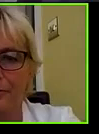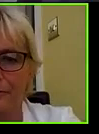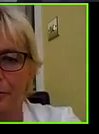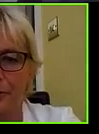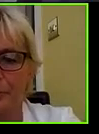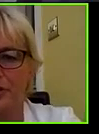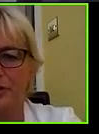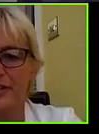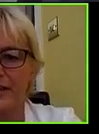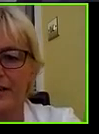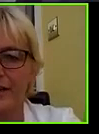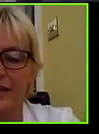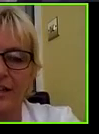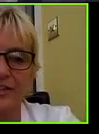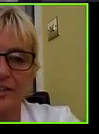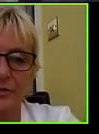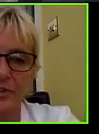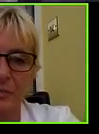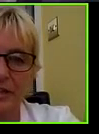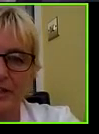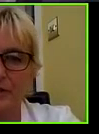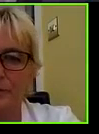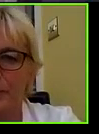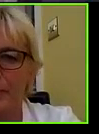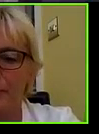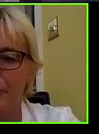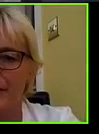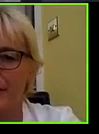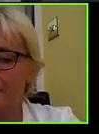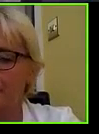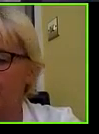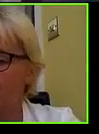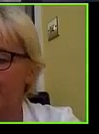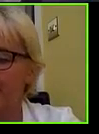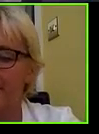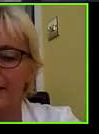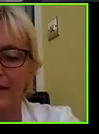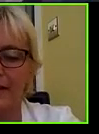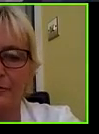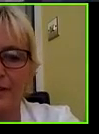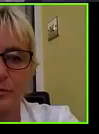for the opportunity to speak to the members in this forum I think Facebook